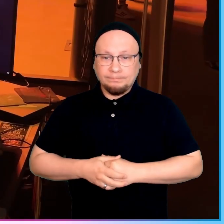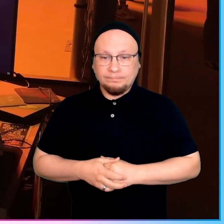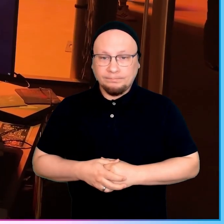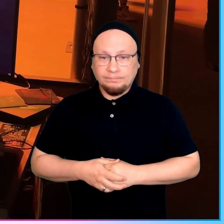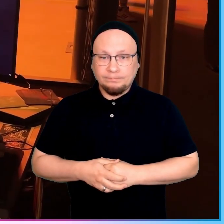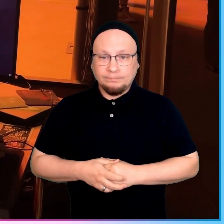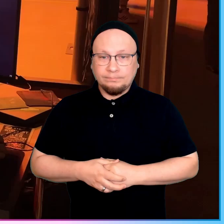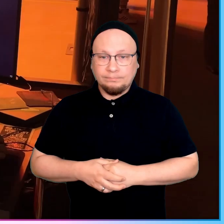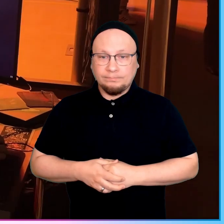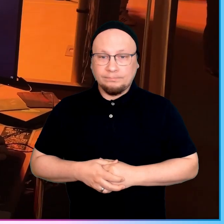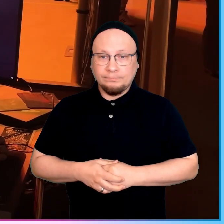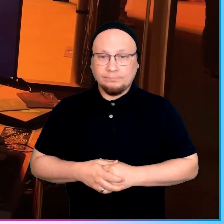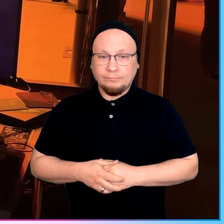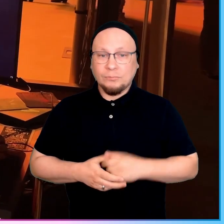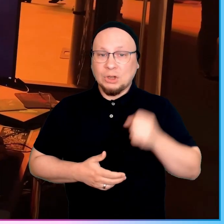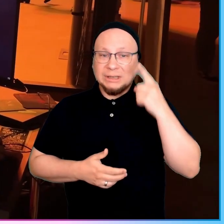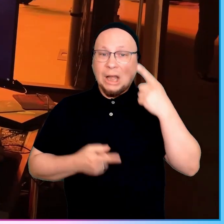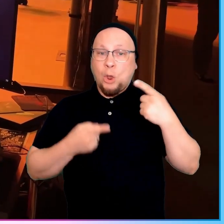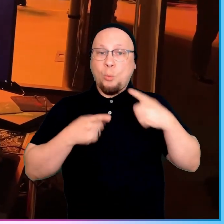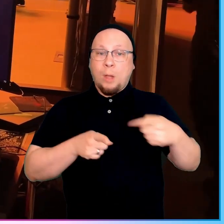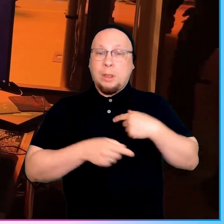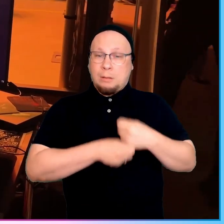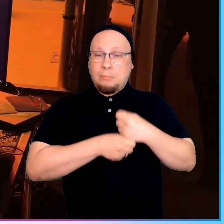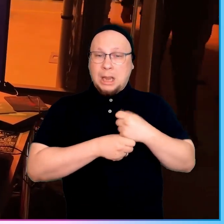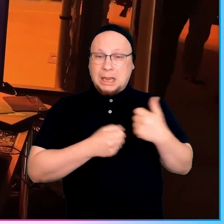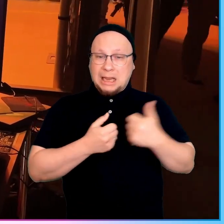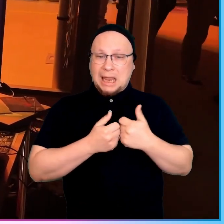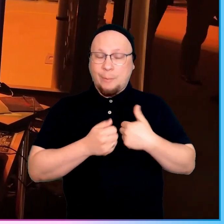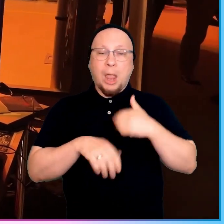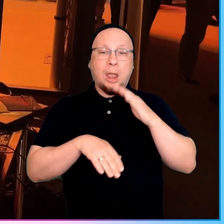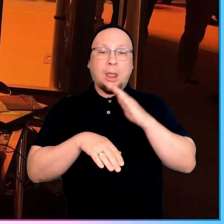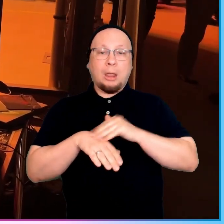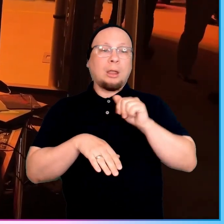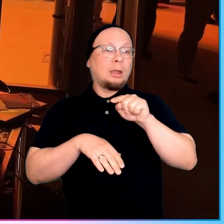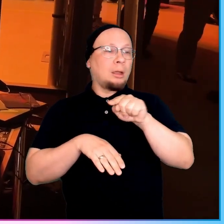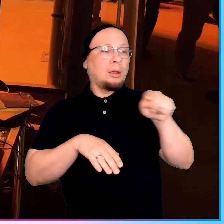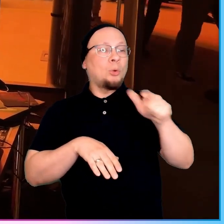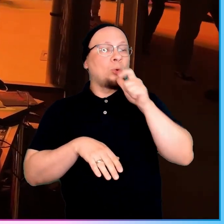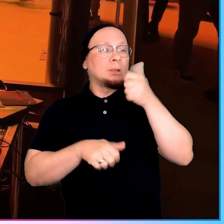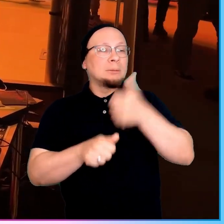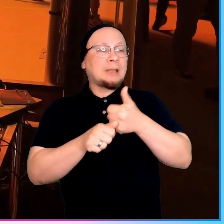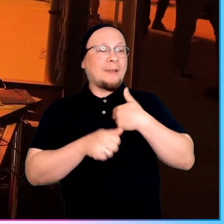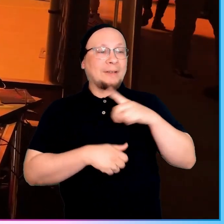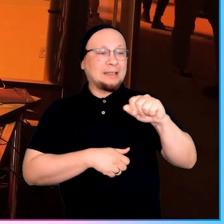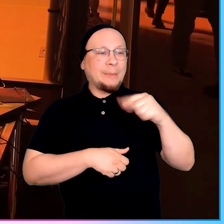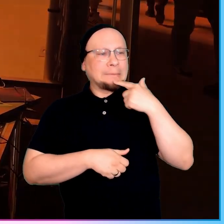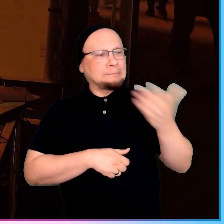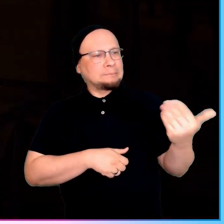While developing, we are in contact with testers with impairments and want to continue to learn about accessibility.